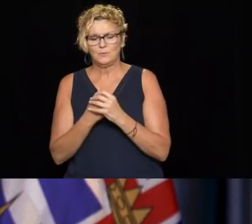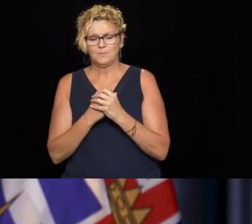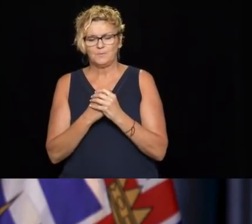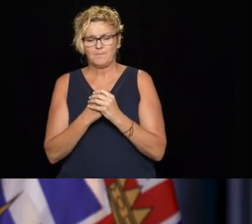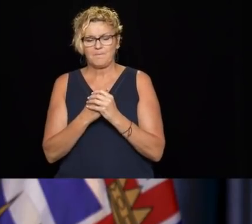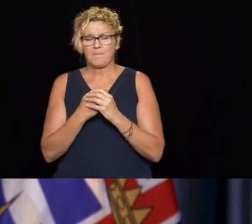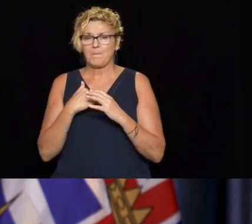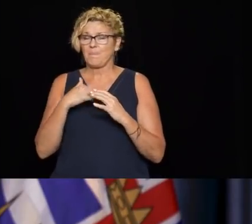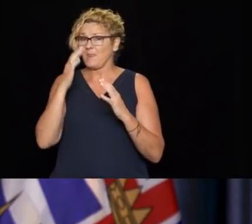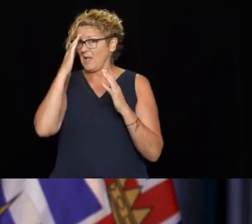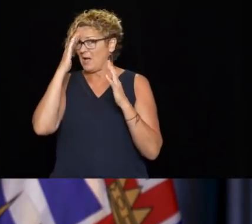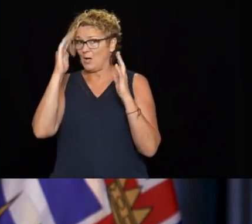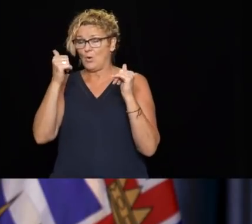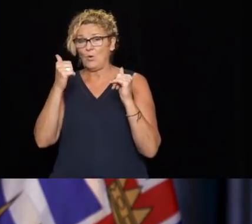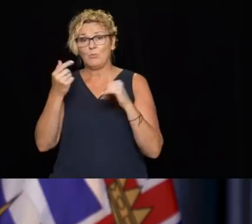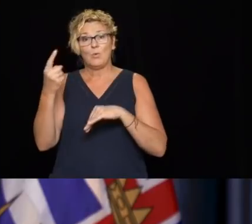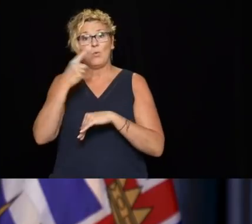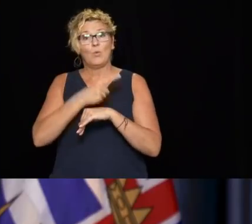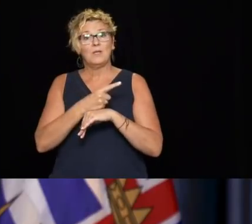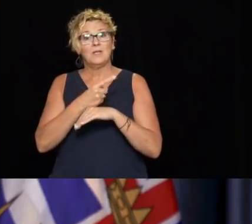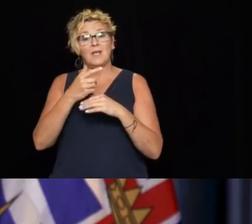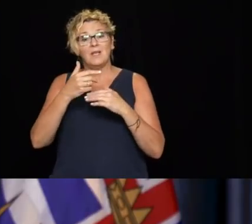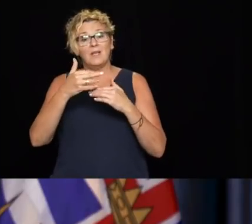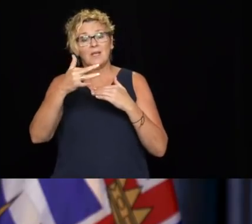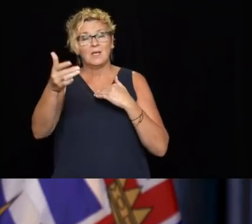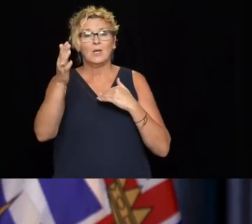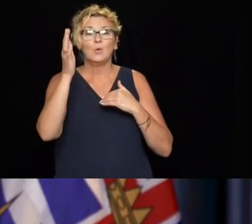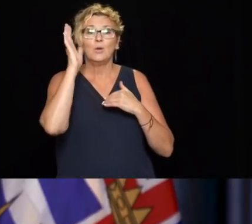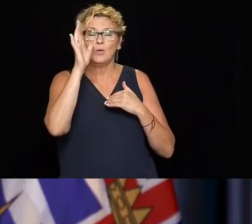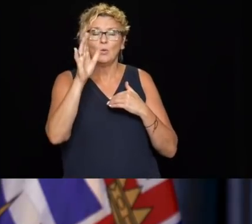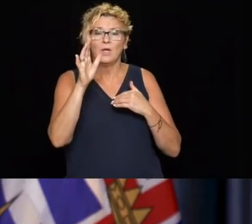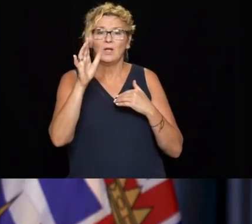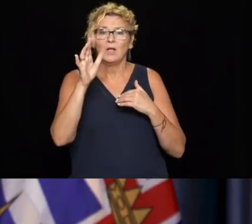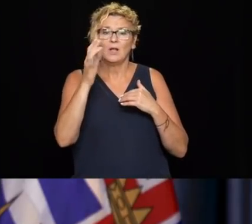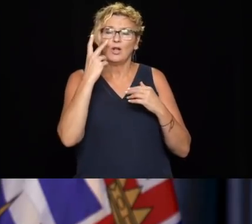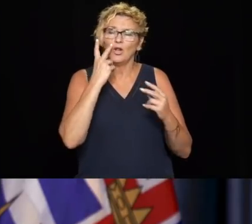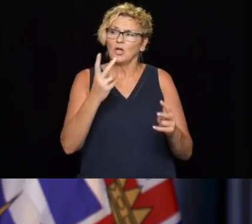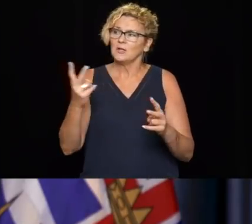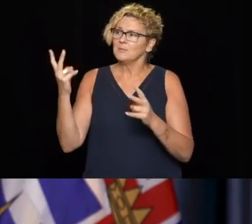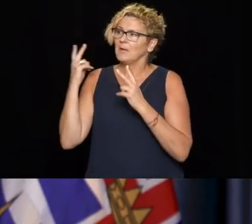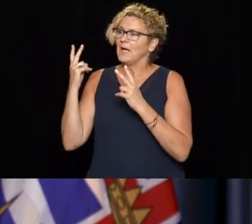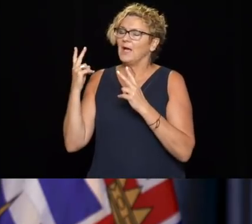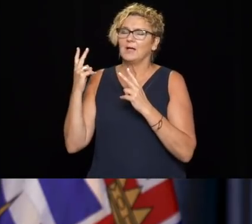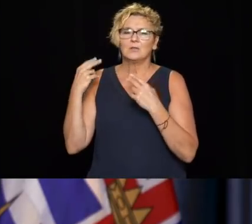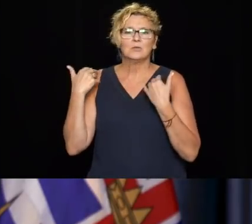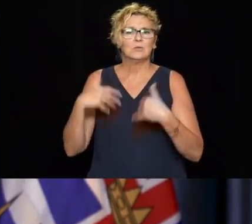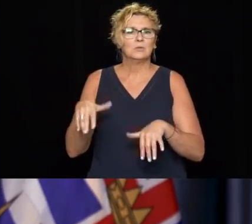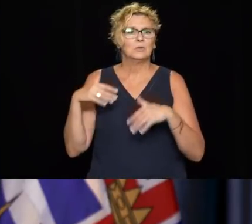but what I'm most proud of as minister, I think, when we look back at this one day as I hope we